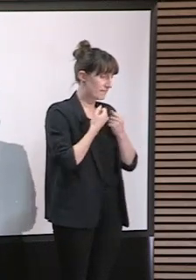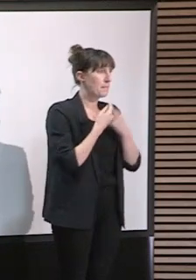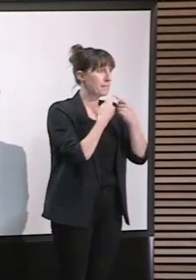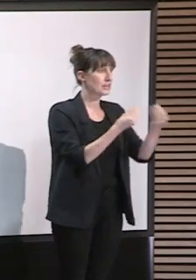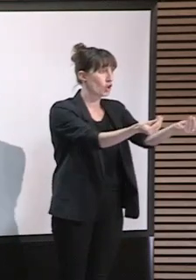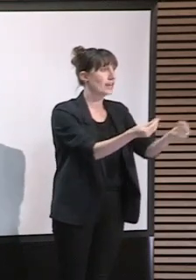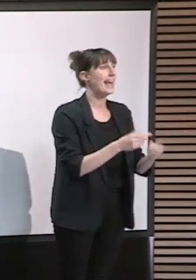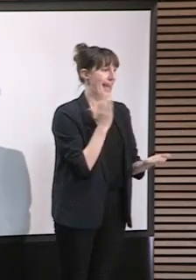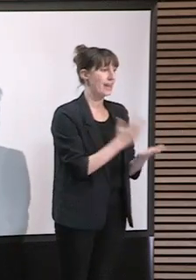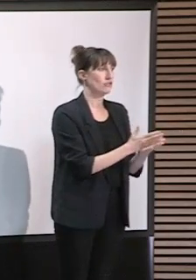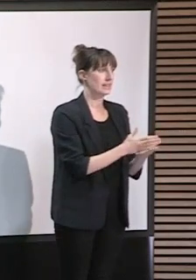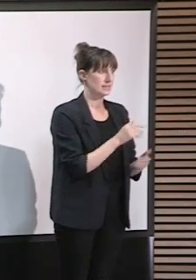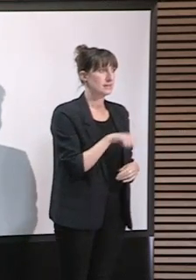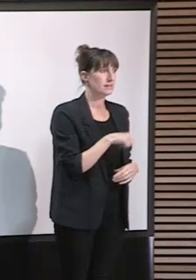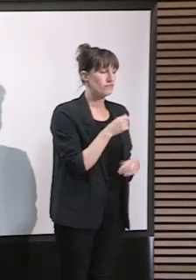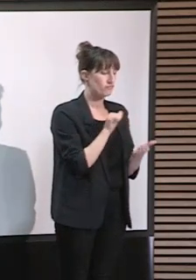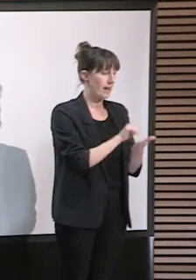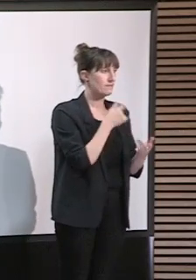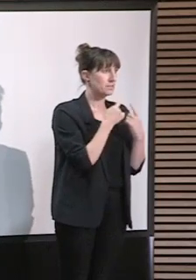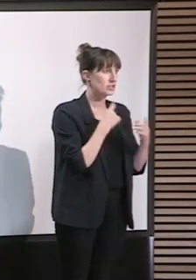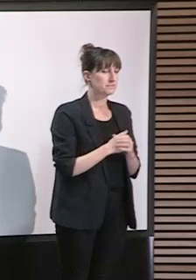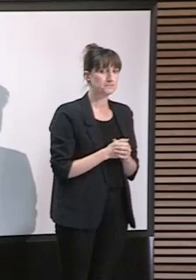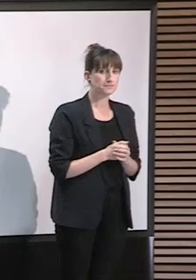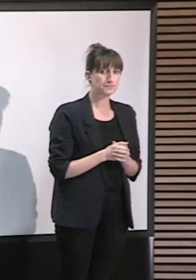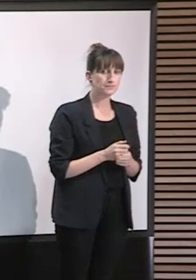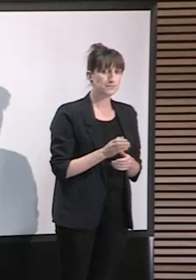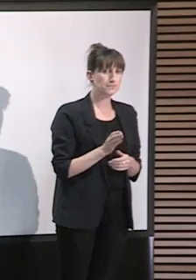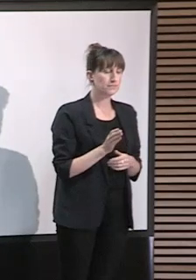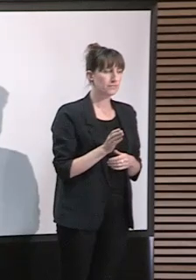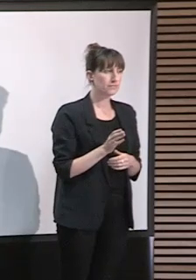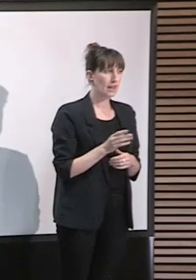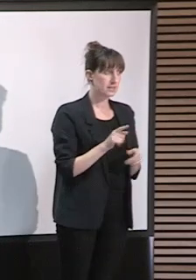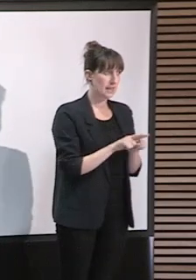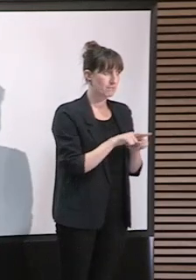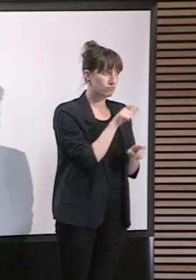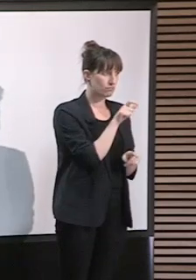confident that the information that we are giving you now is